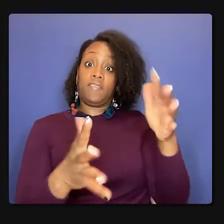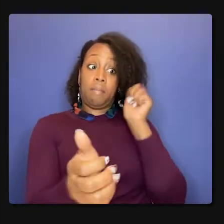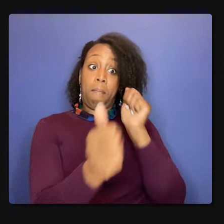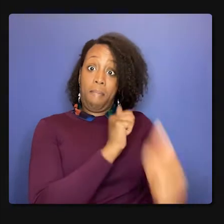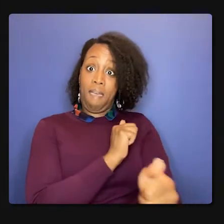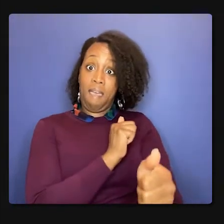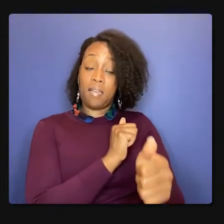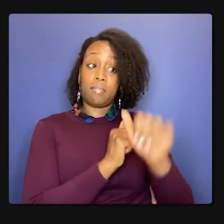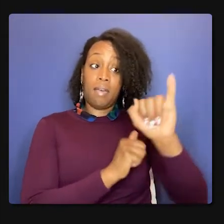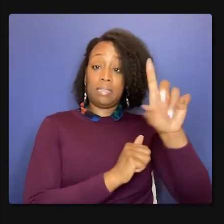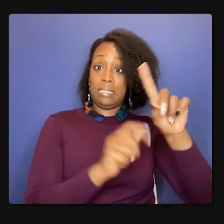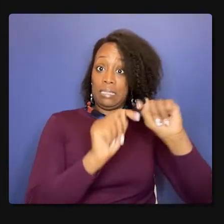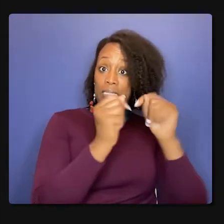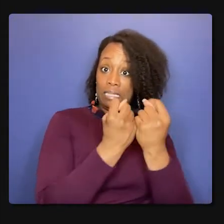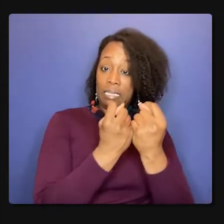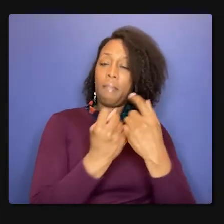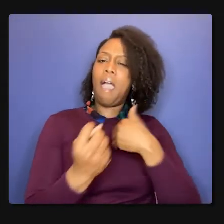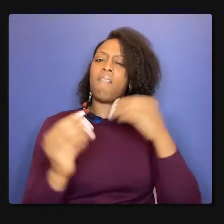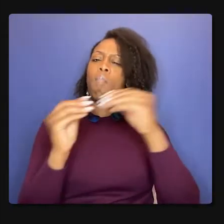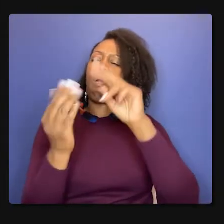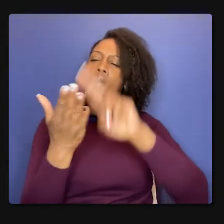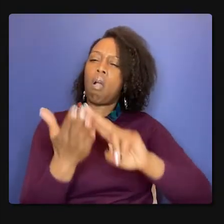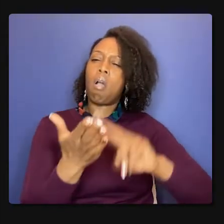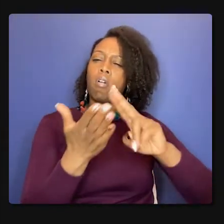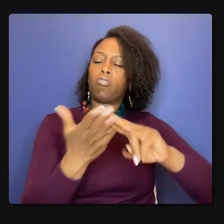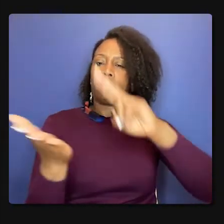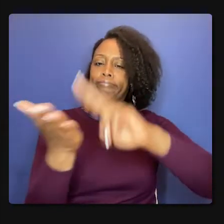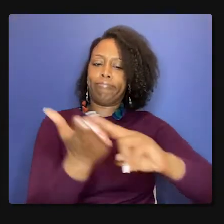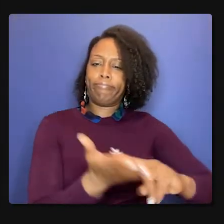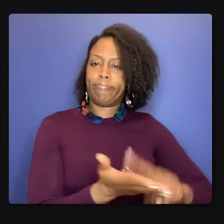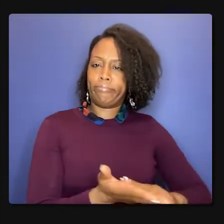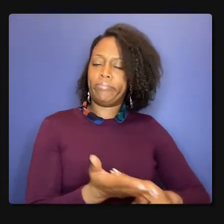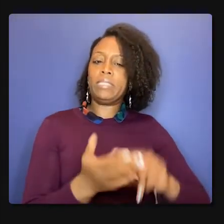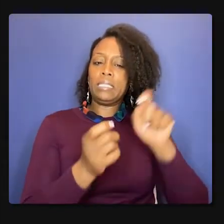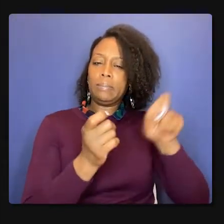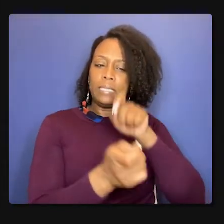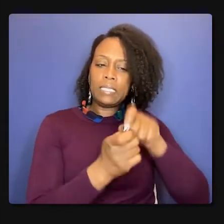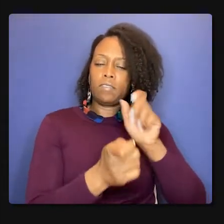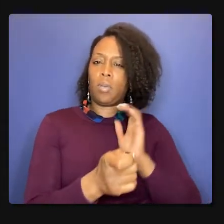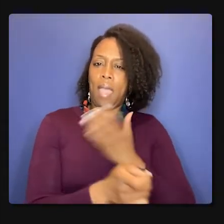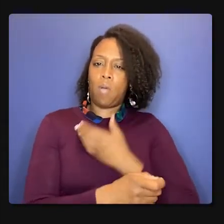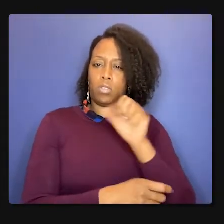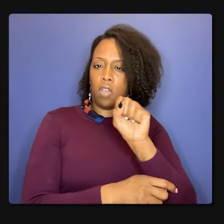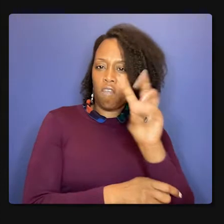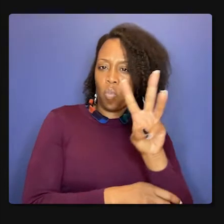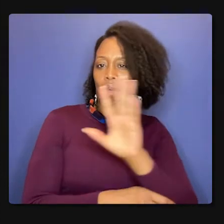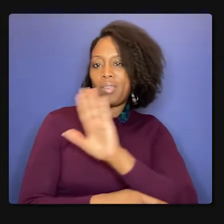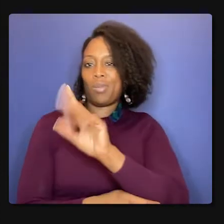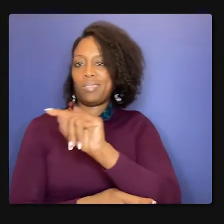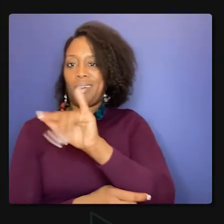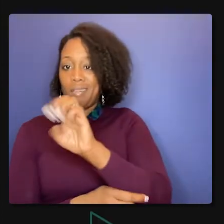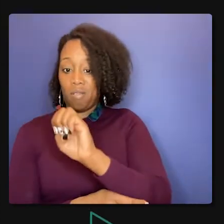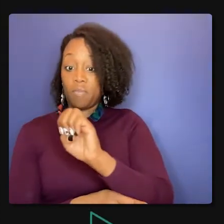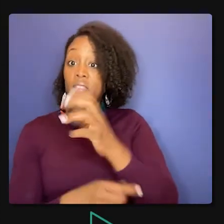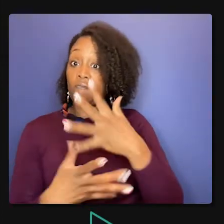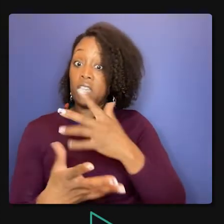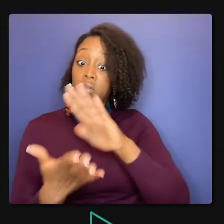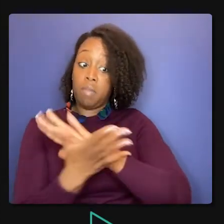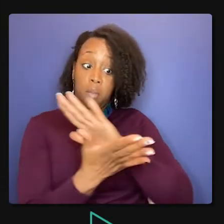you'll have some additional contracts to sign specific to our software and to your title. And once you've signed all of the proper documents,